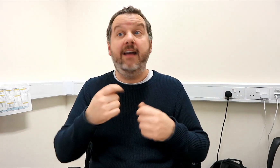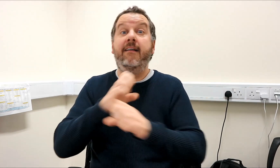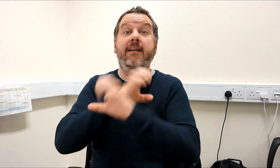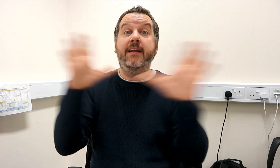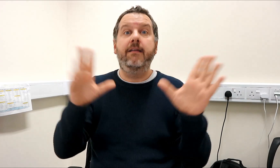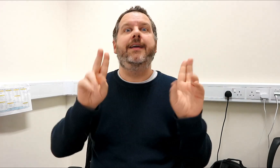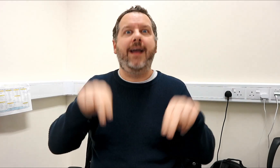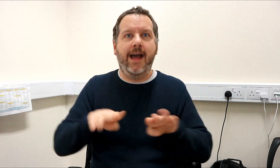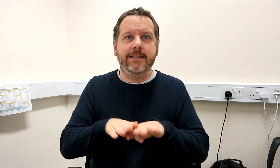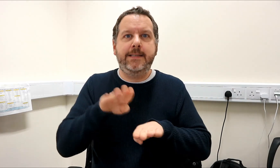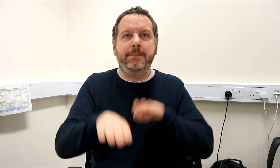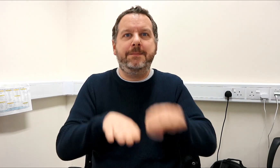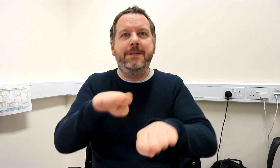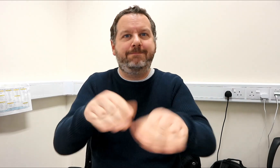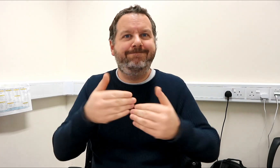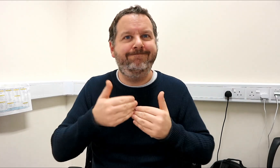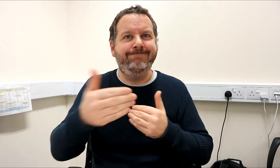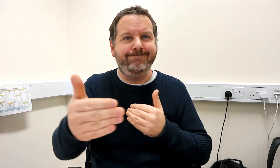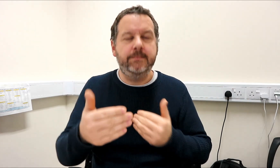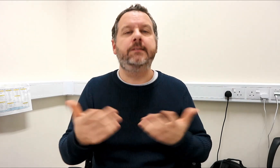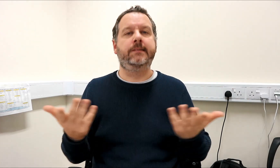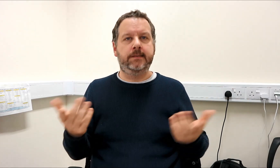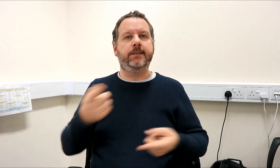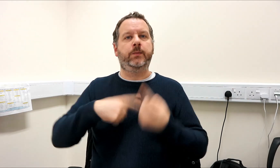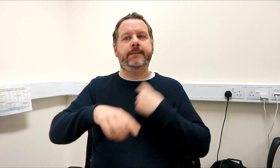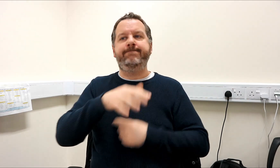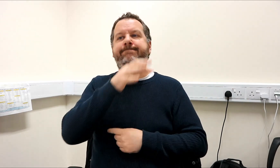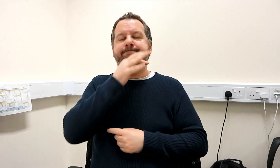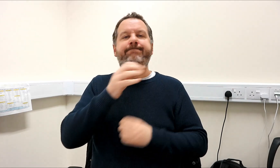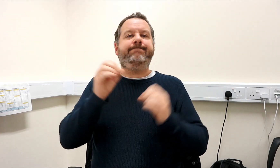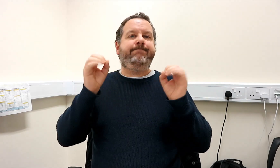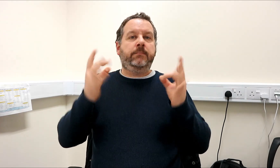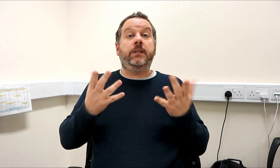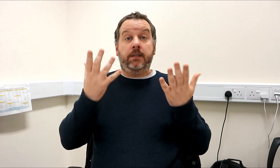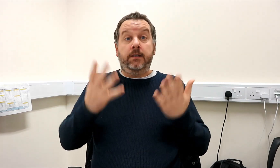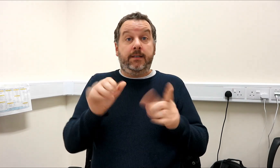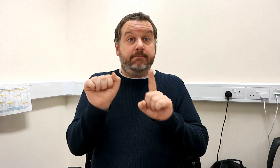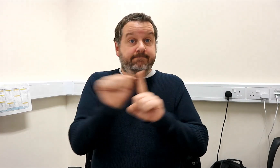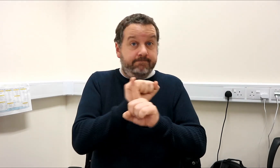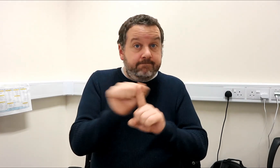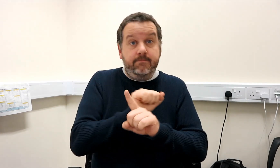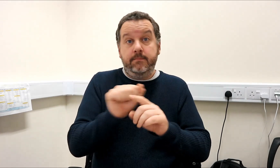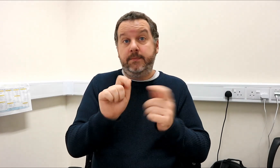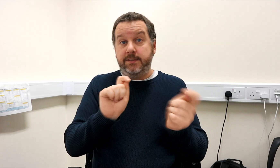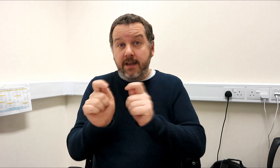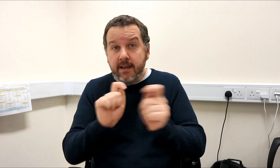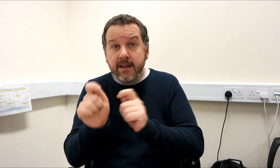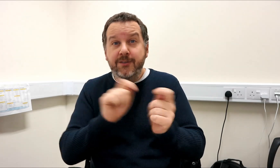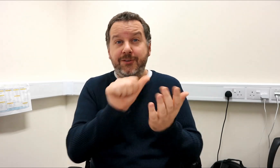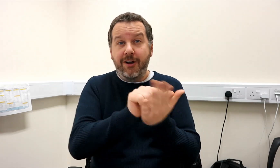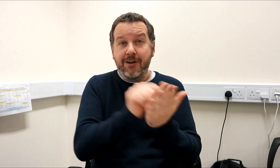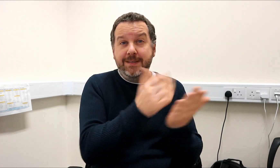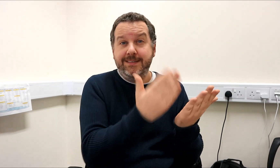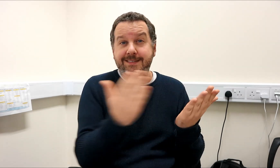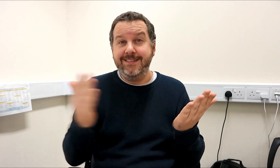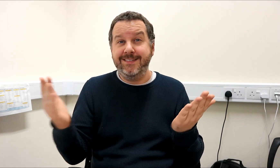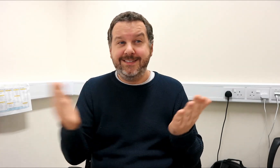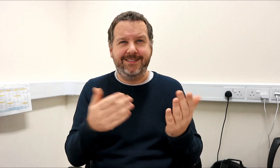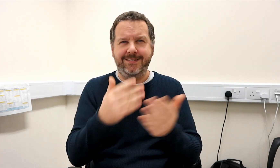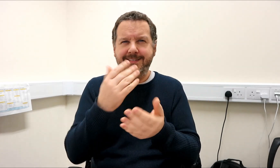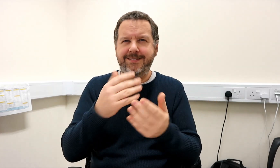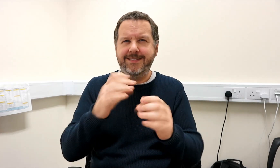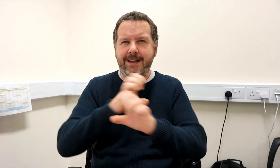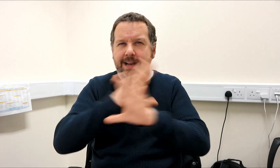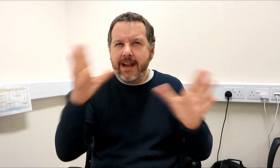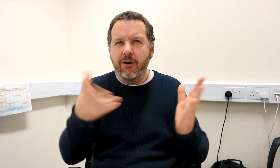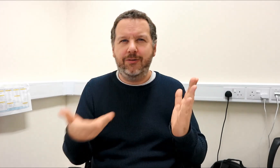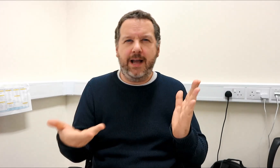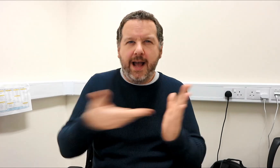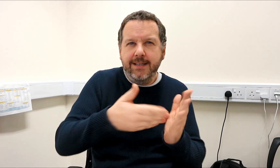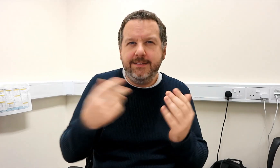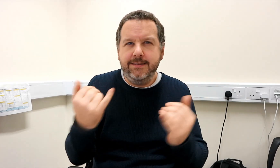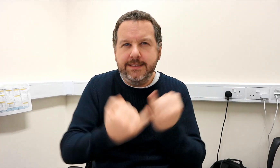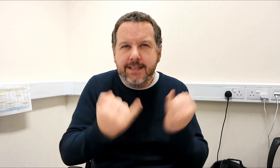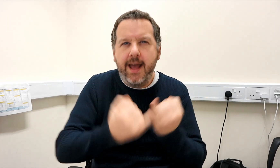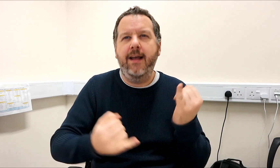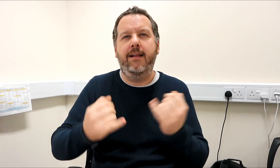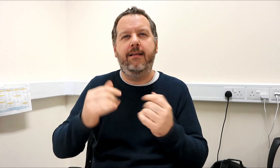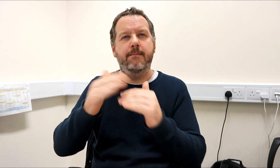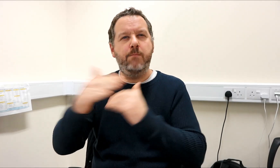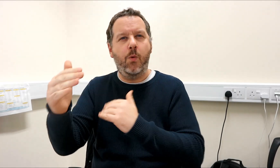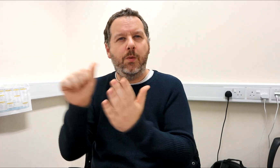We are now adding and clarifying detail and making amendments to the documents that we have adopted,